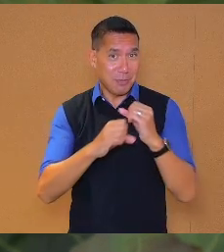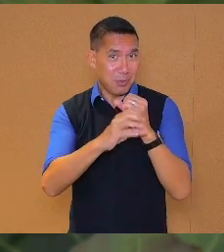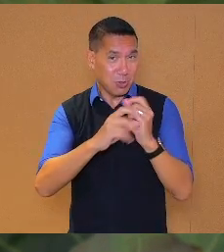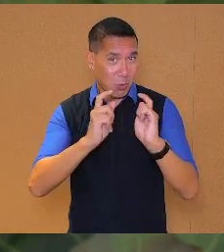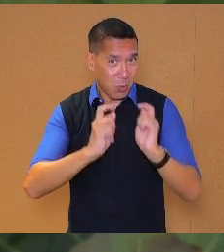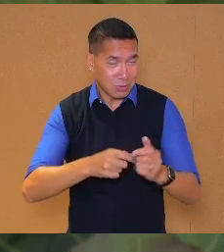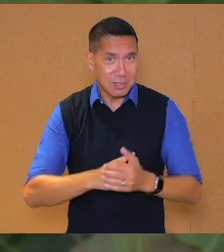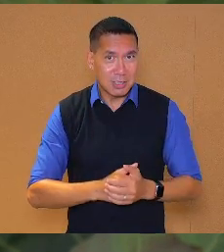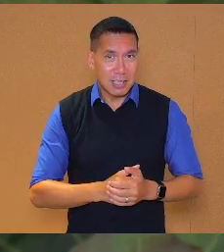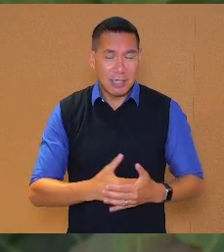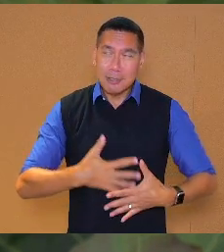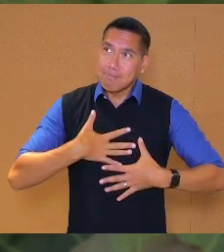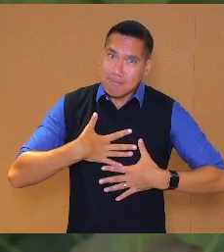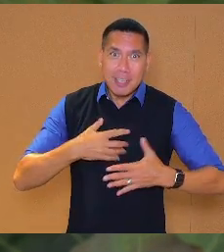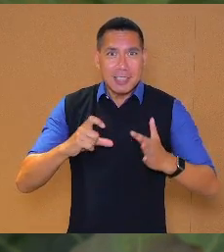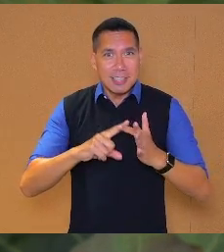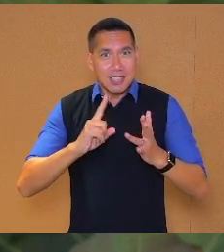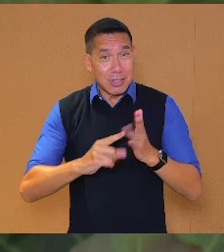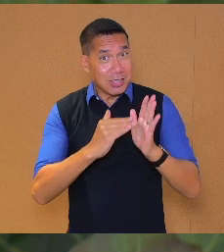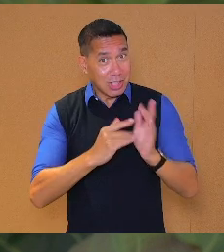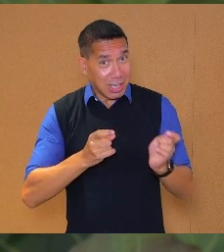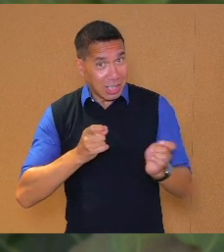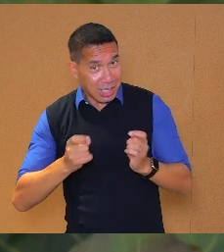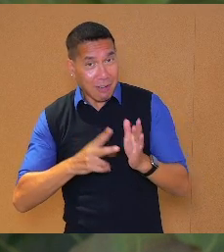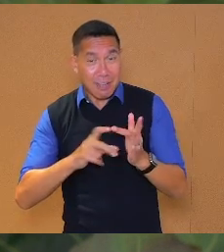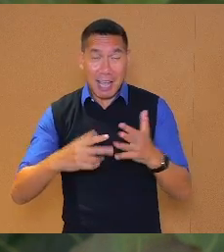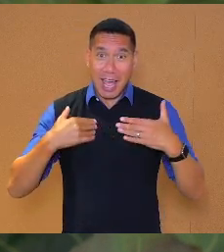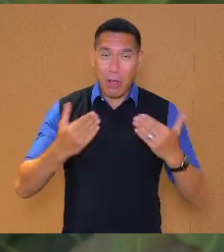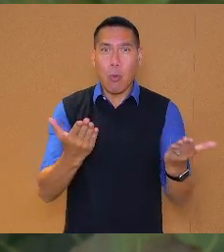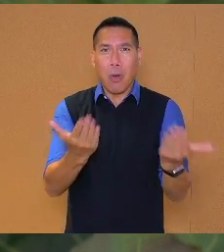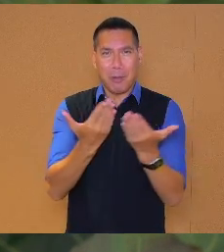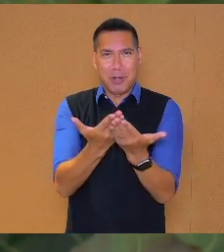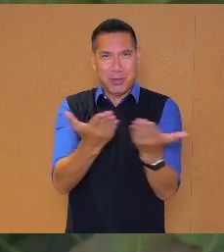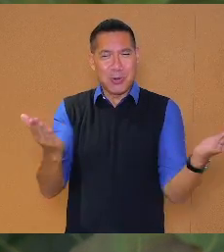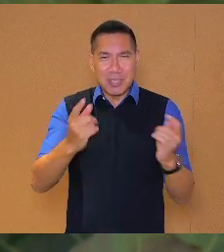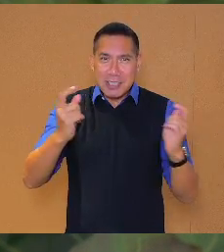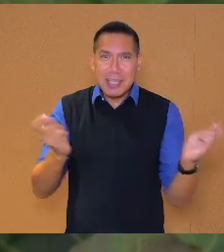being the chair of VicHealth is welcoming you all to celebrate the incredible and varied health promotion work happening